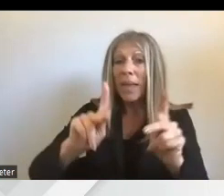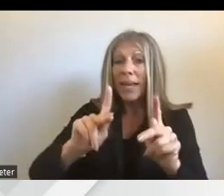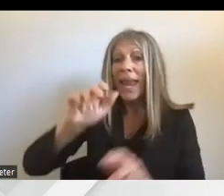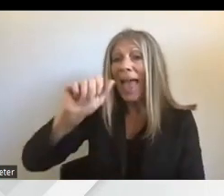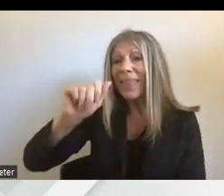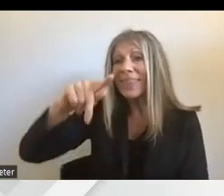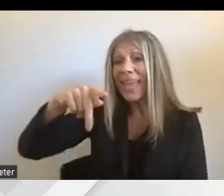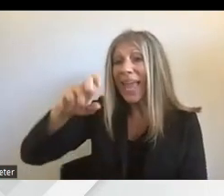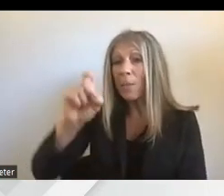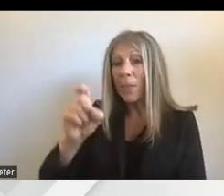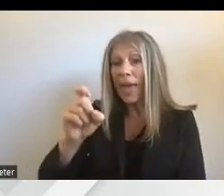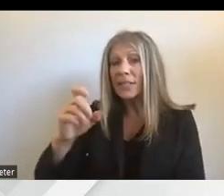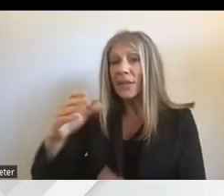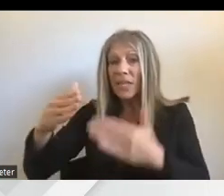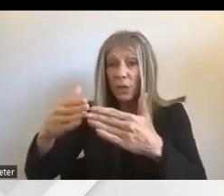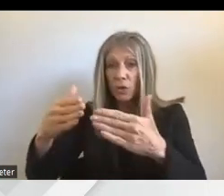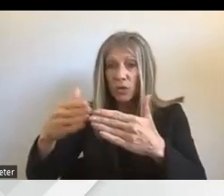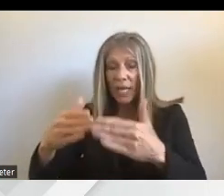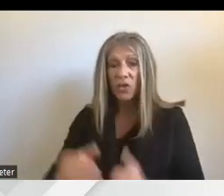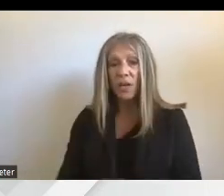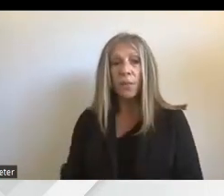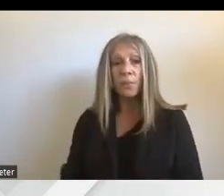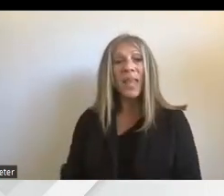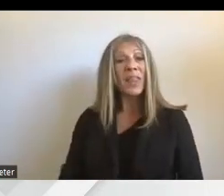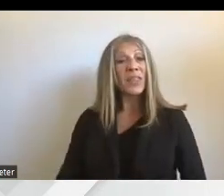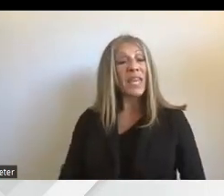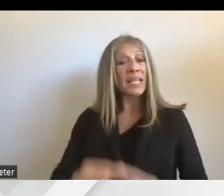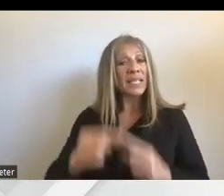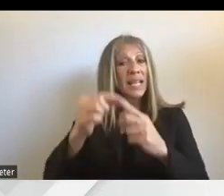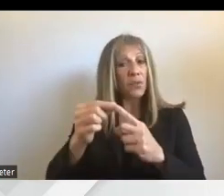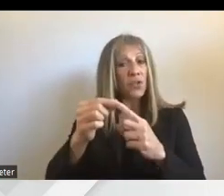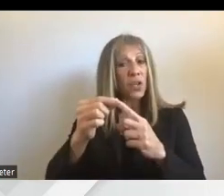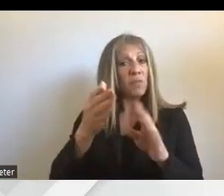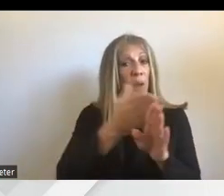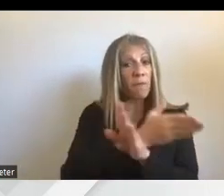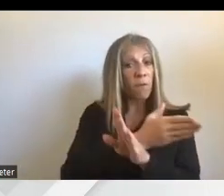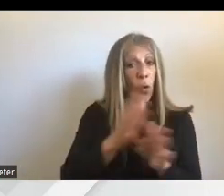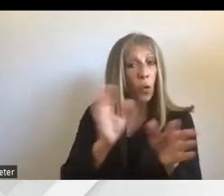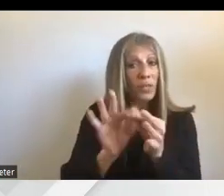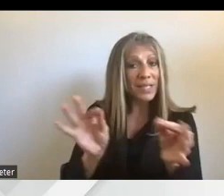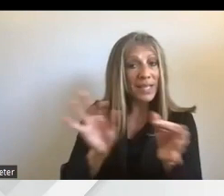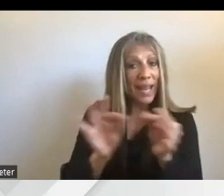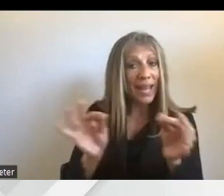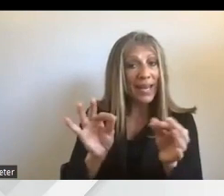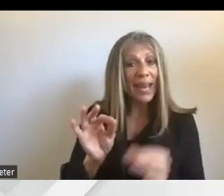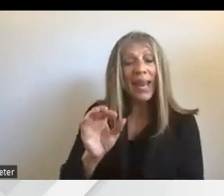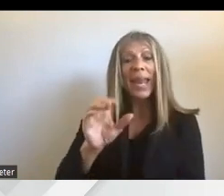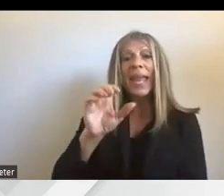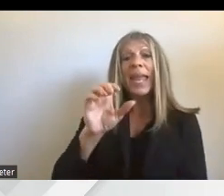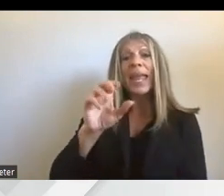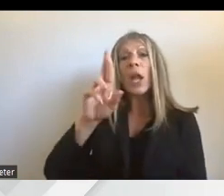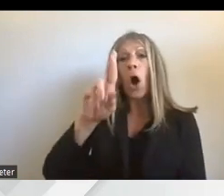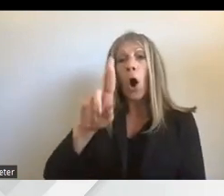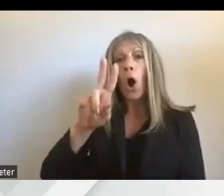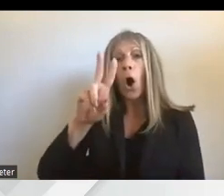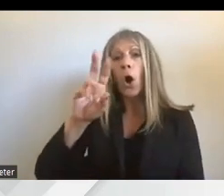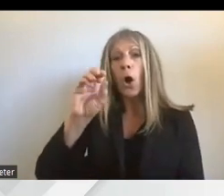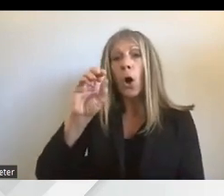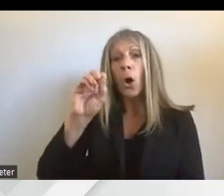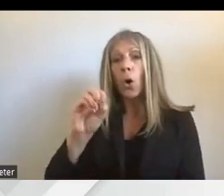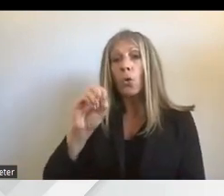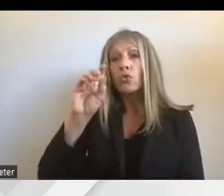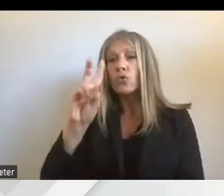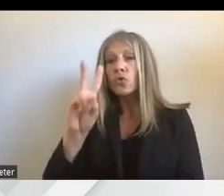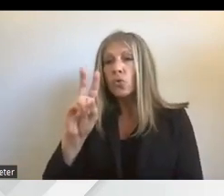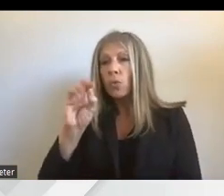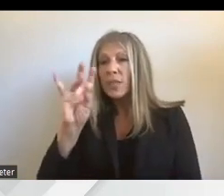the apex of the intersection. The exception was previously stated in this in subprovision R207.2.